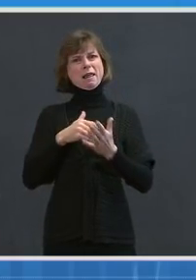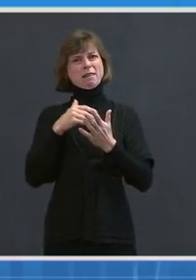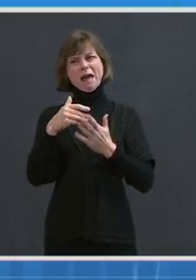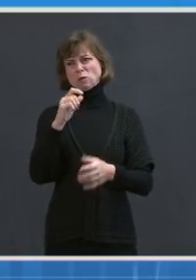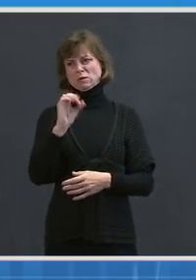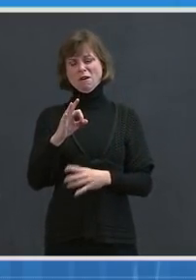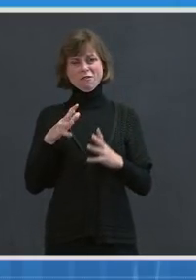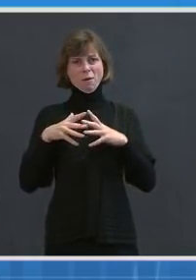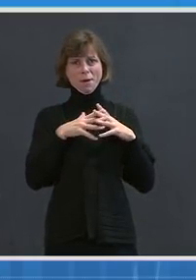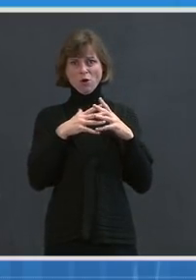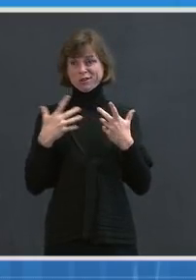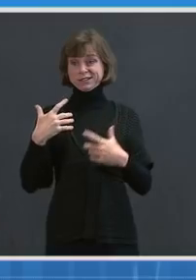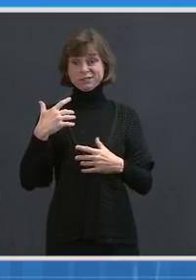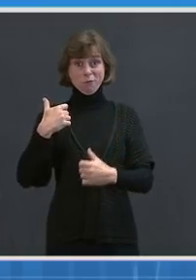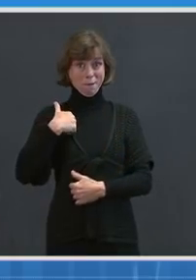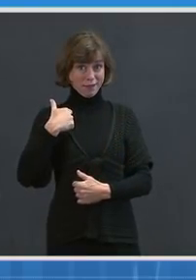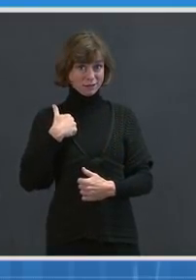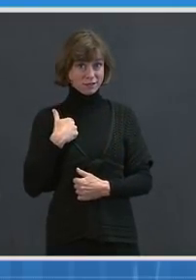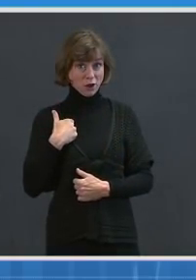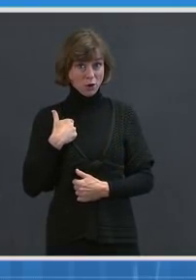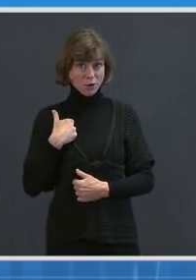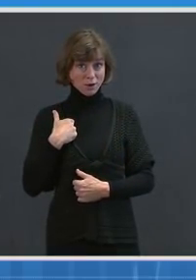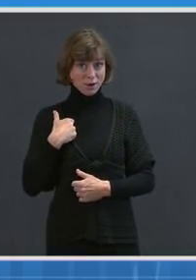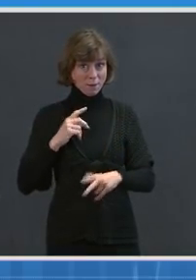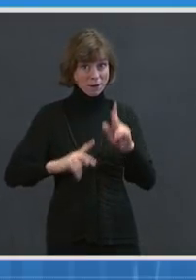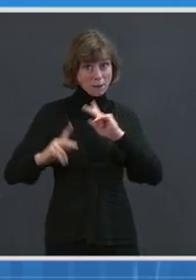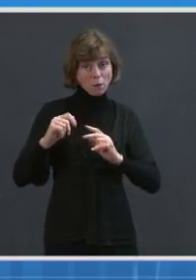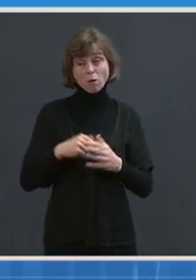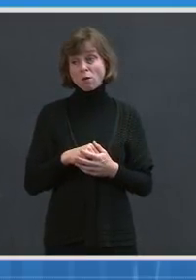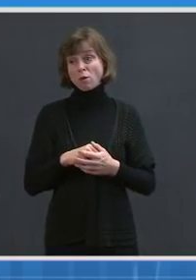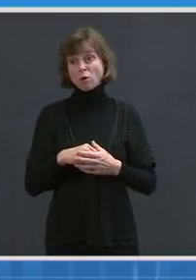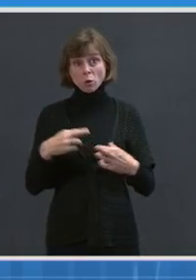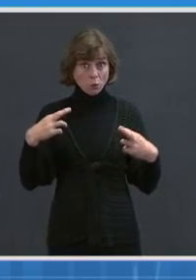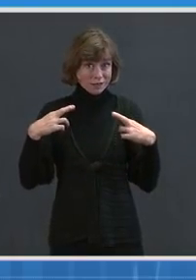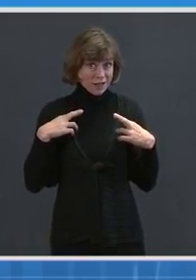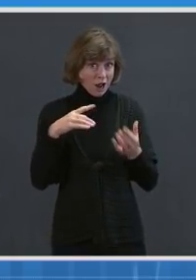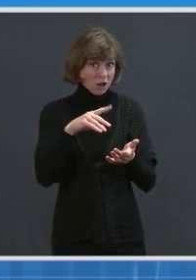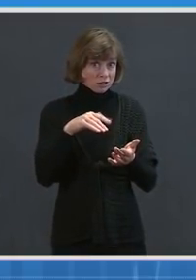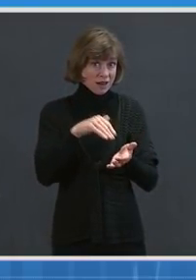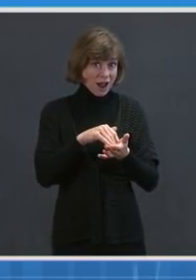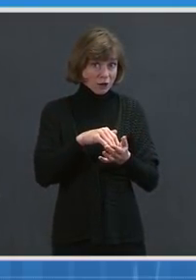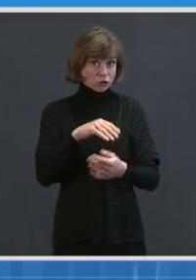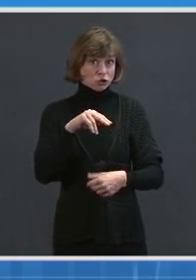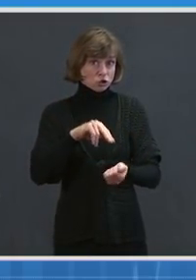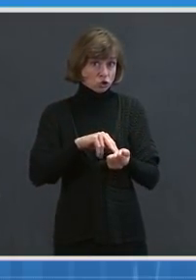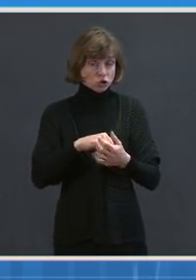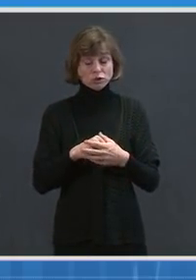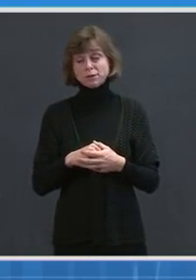from our military servicemen and women, to retired doctors and nurses, to members of the National Guard --